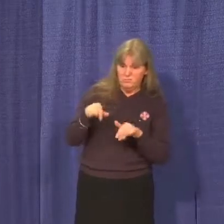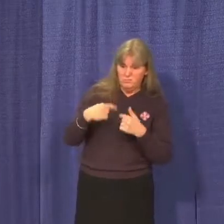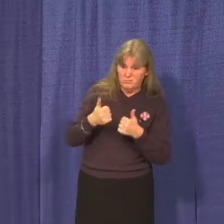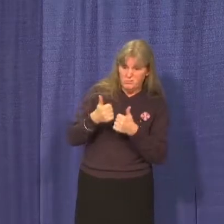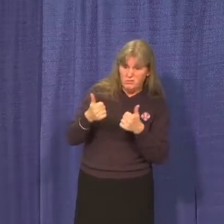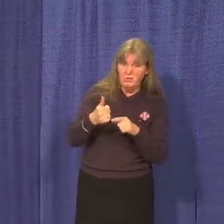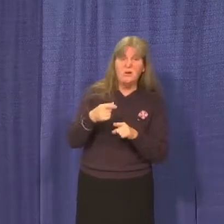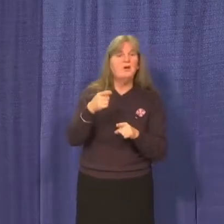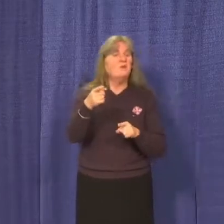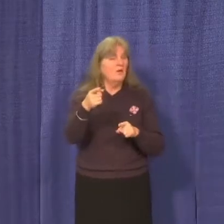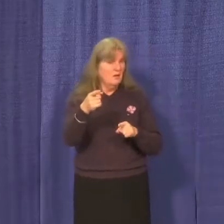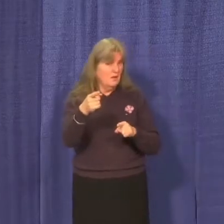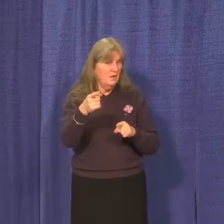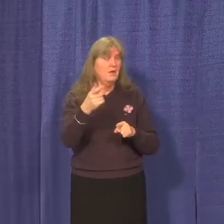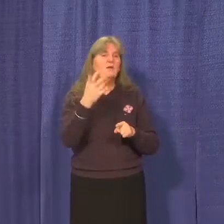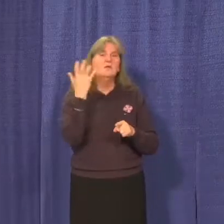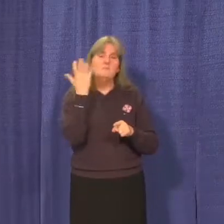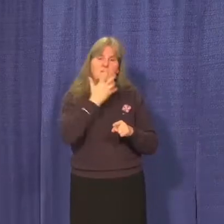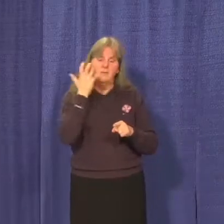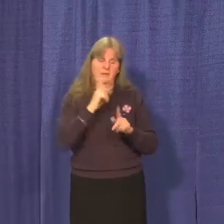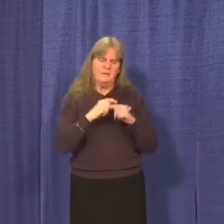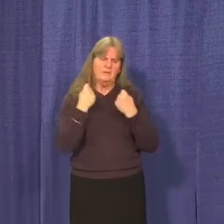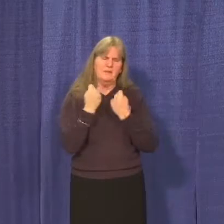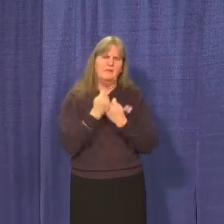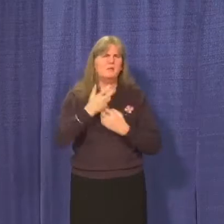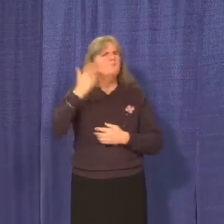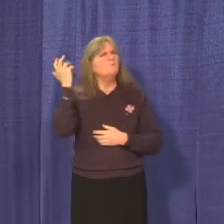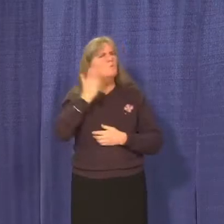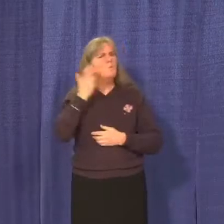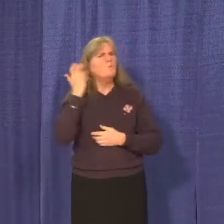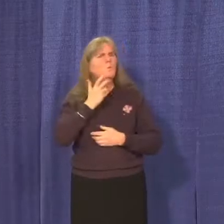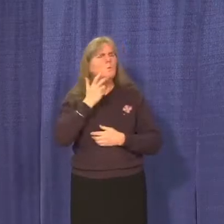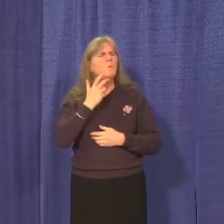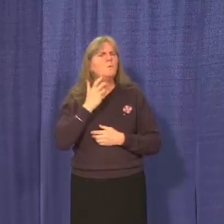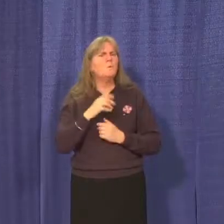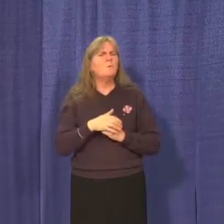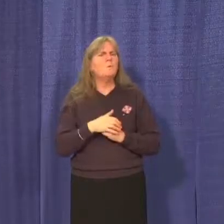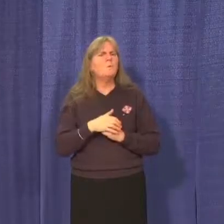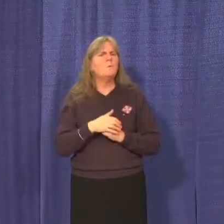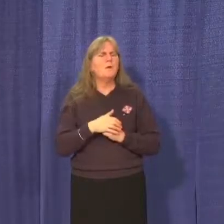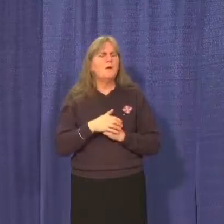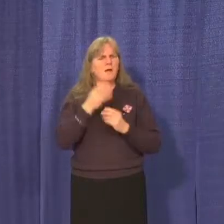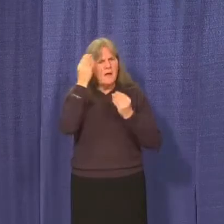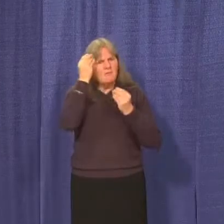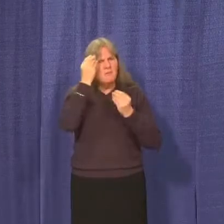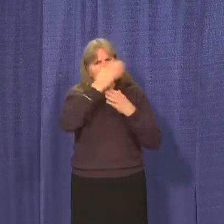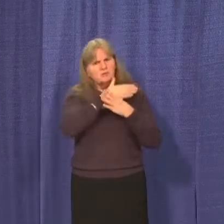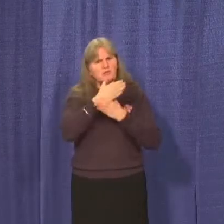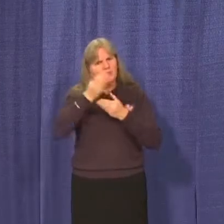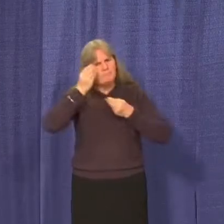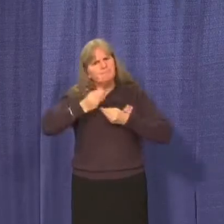that they say is the impeccable job that the team is doing to relay information.